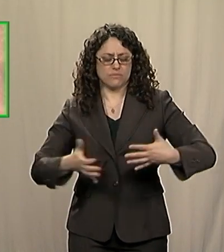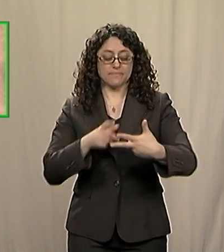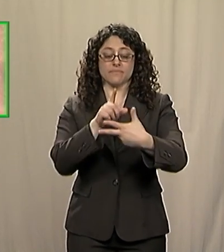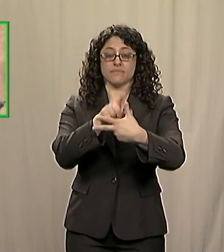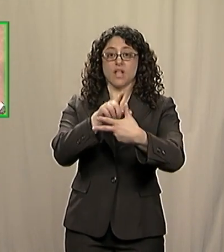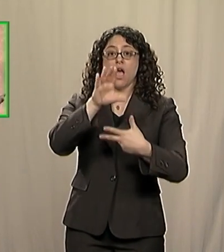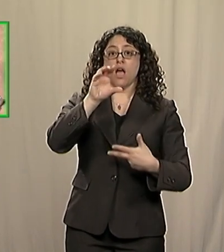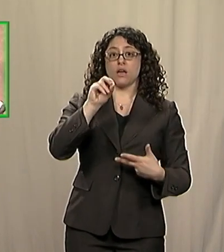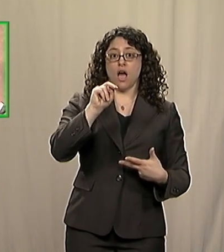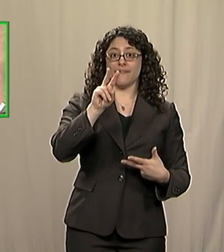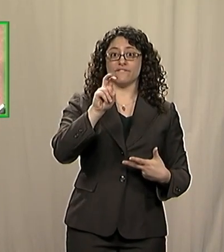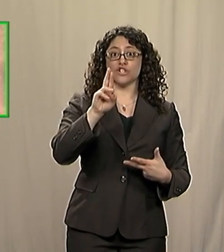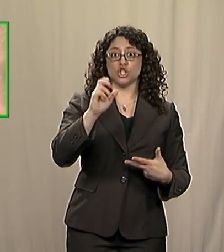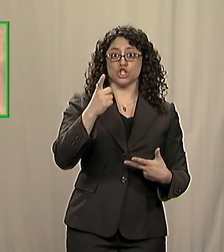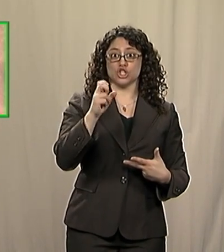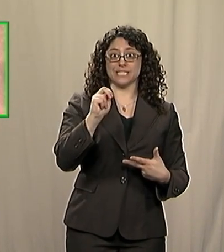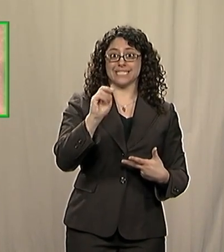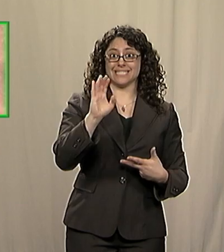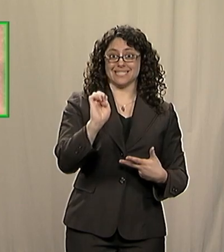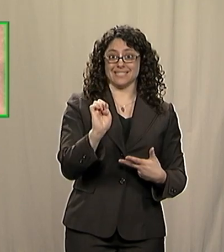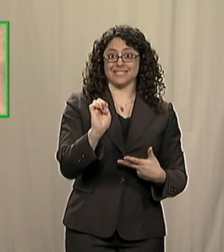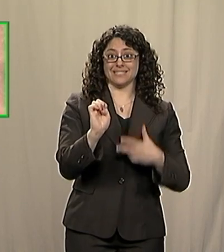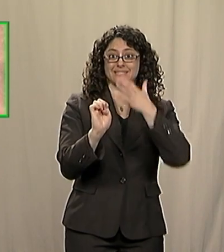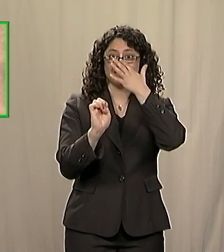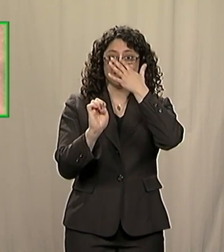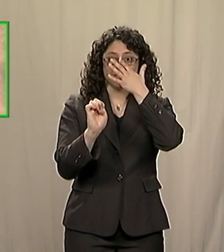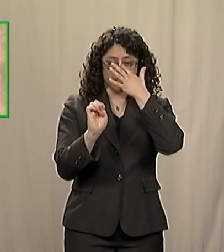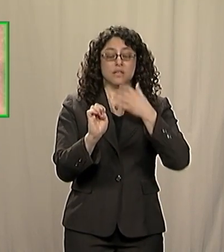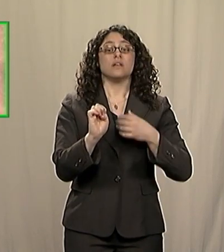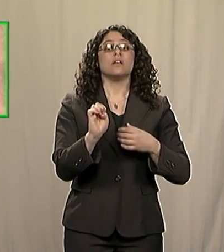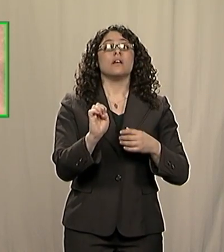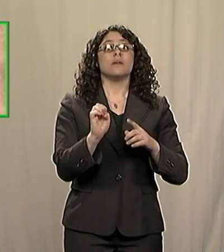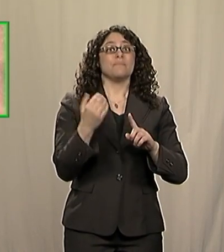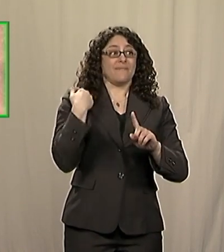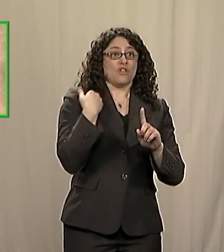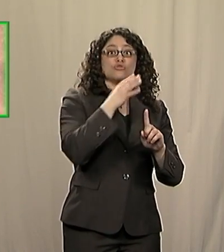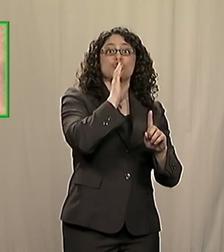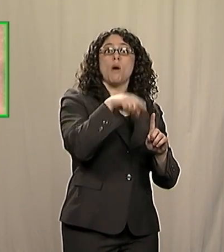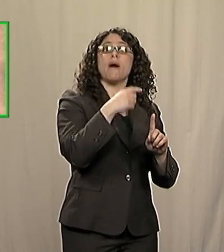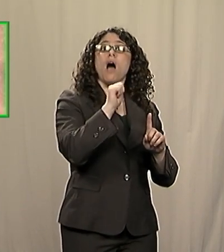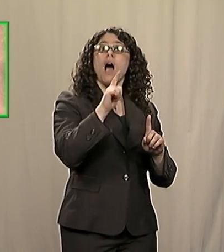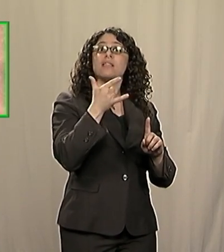Remember when we spoke about alignment, we spoke about how we're trying to decrease the social distance to a certain comfortable level.